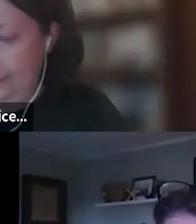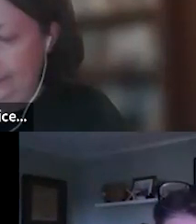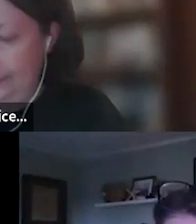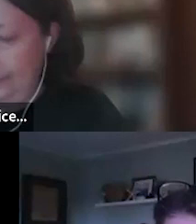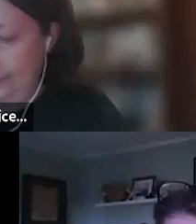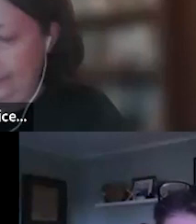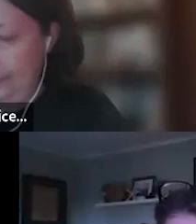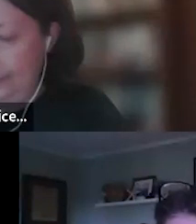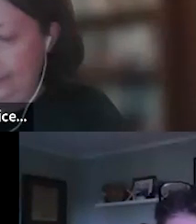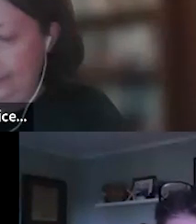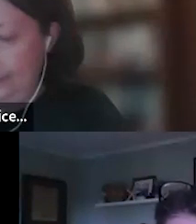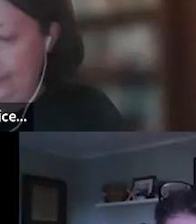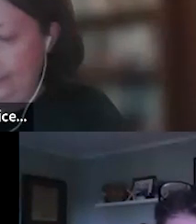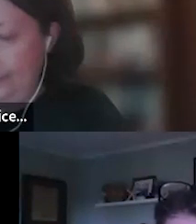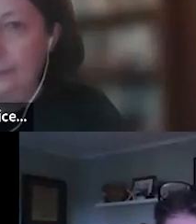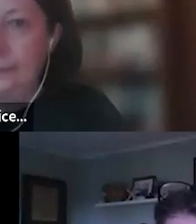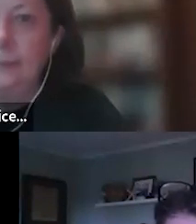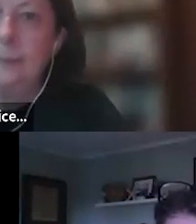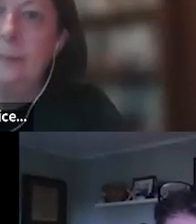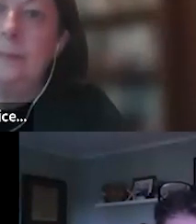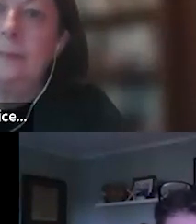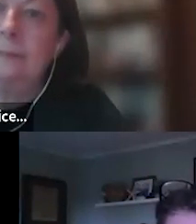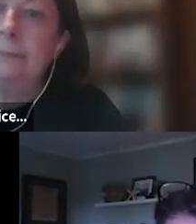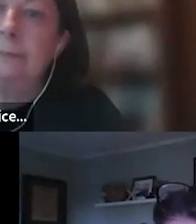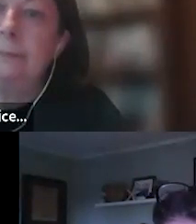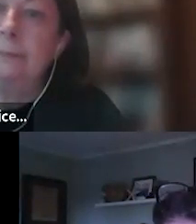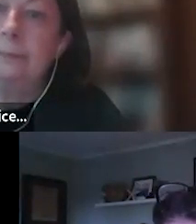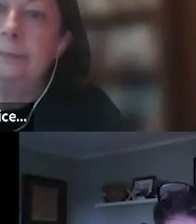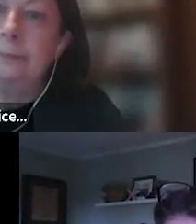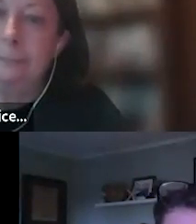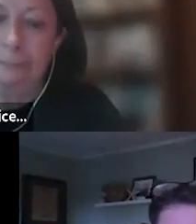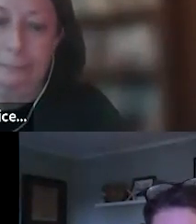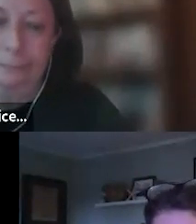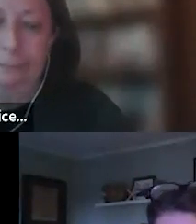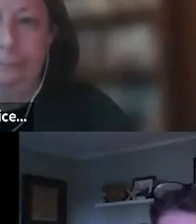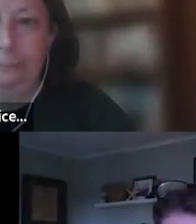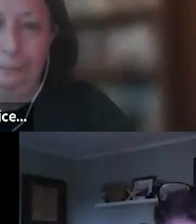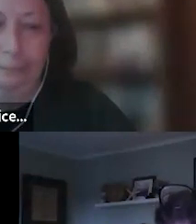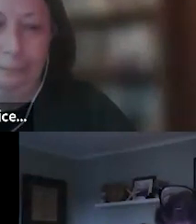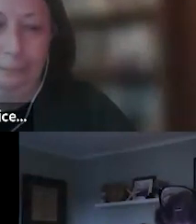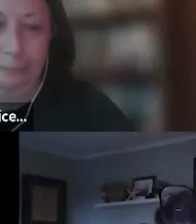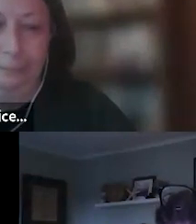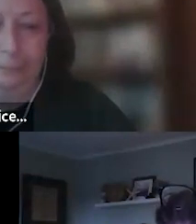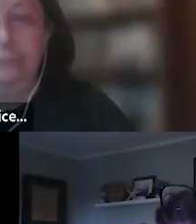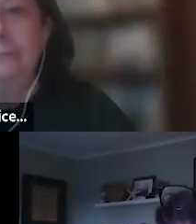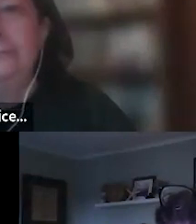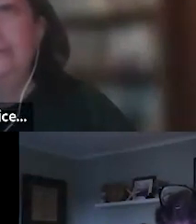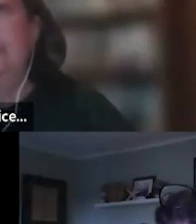Throughout the county of Ohio and Indiana and Kentucky. - Great. And Kentucky, you're right on the border there.